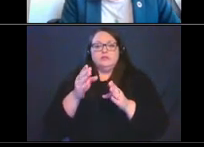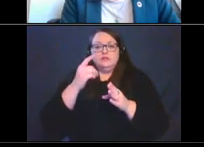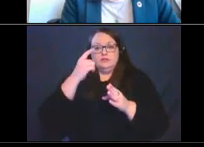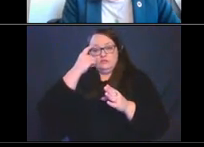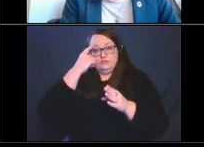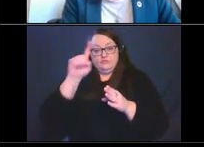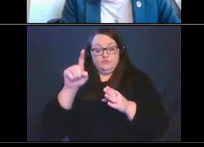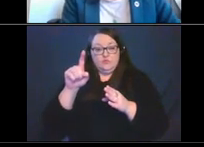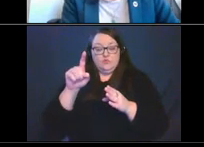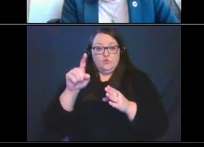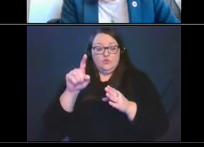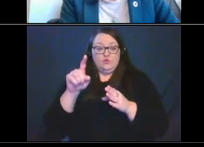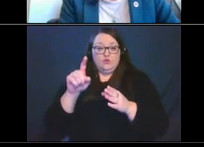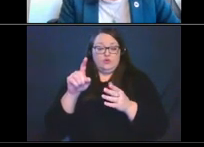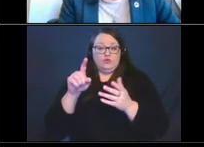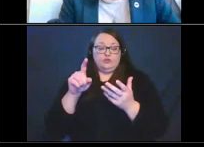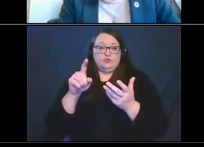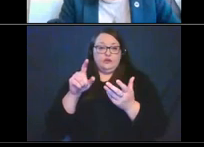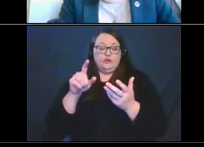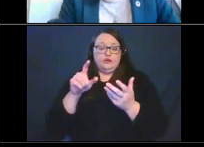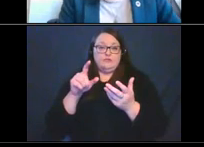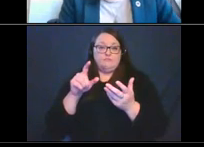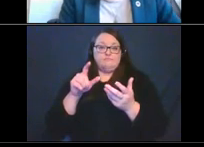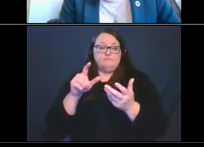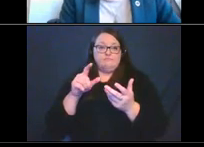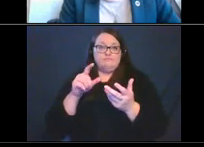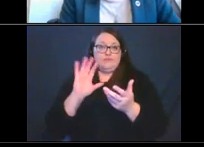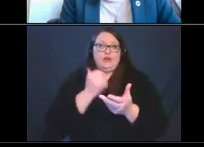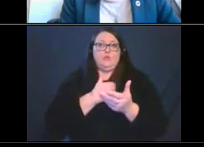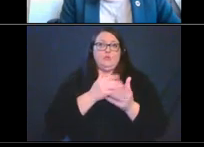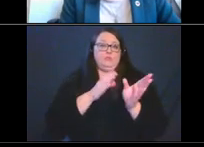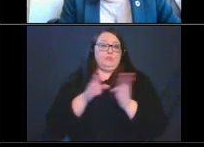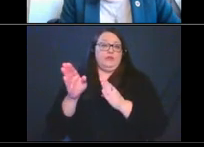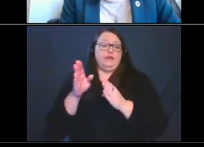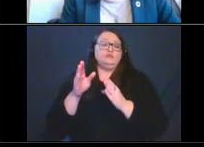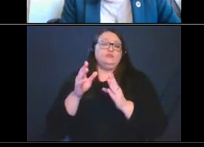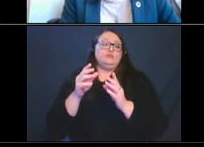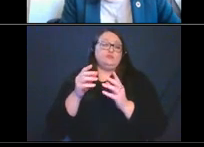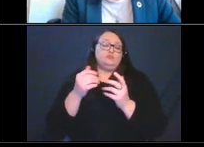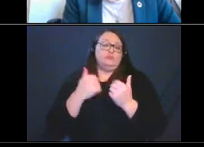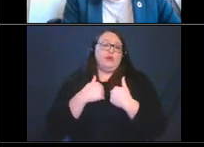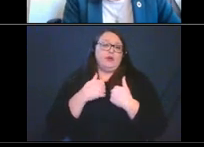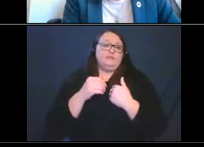intentions to expand beyond seven days, that is something that we are looking into, but again,